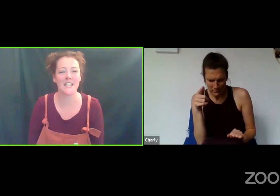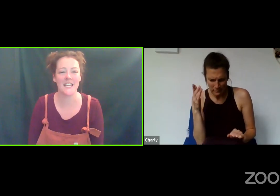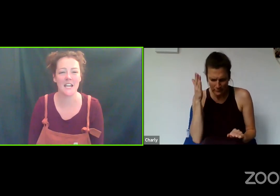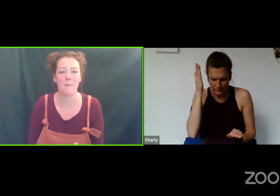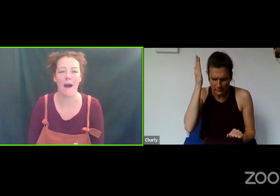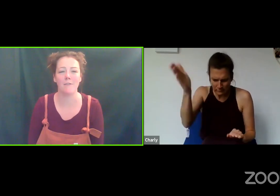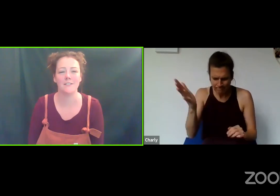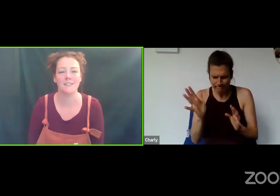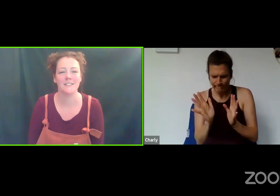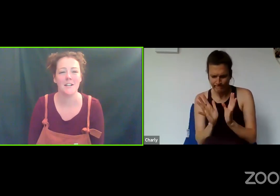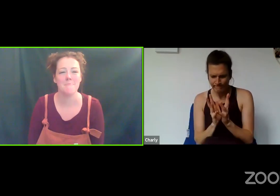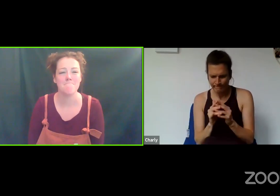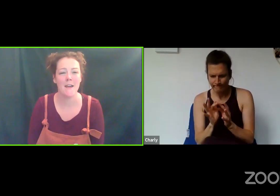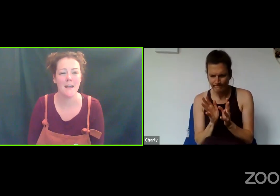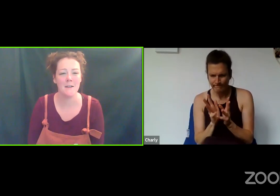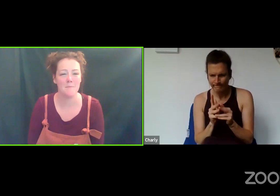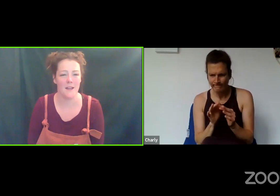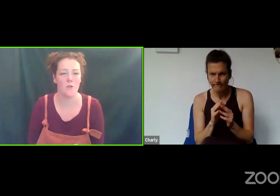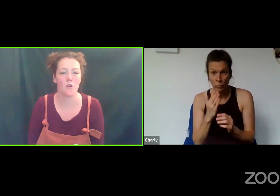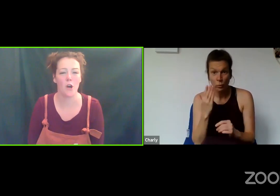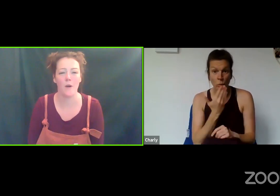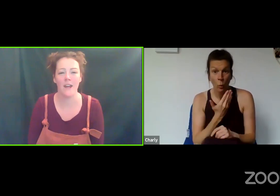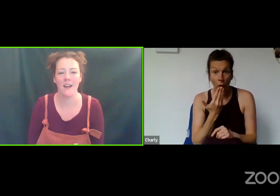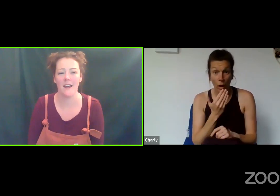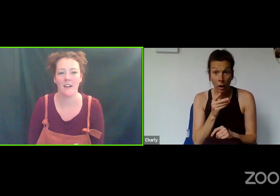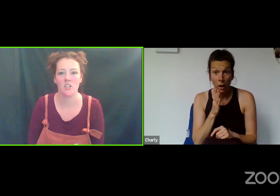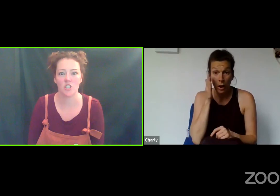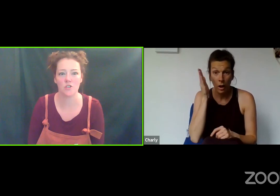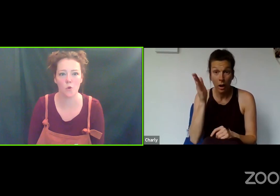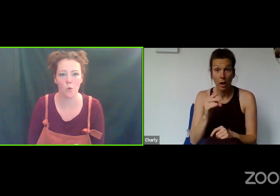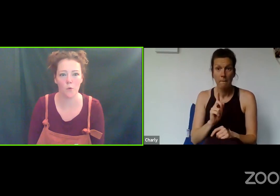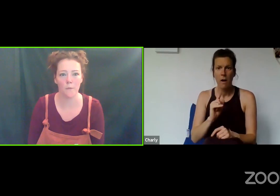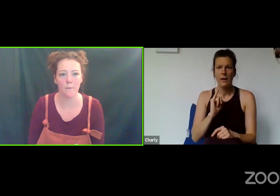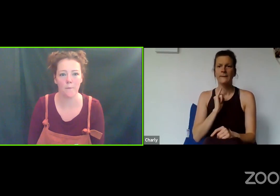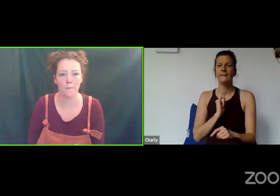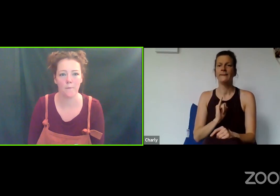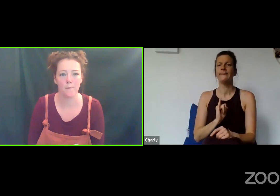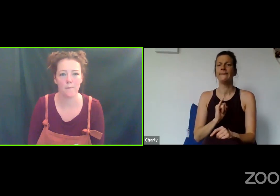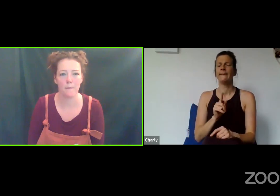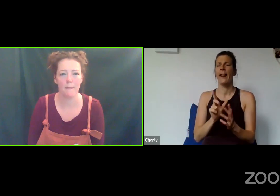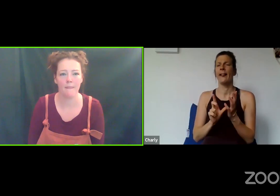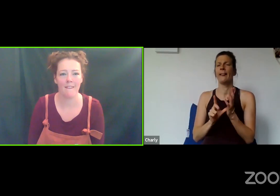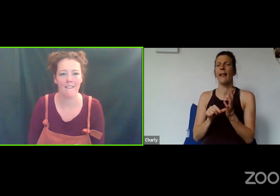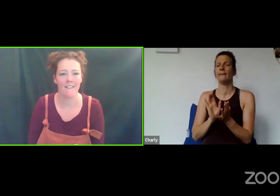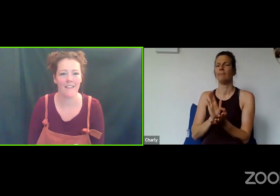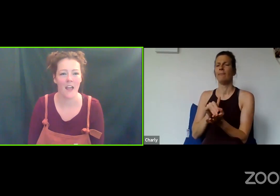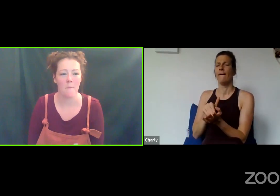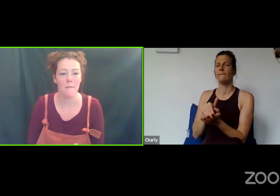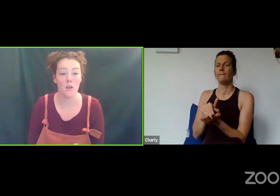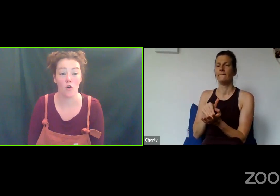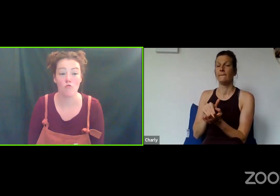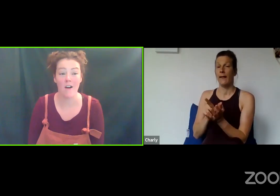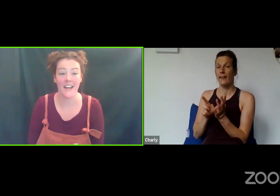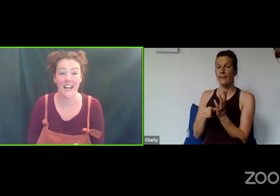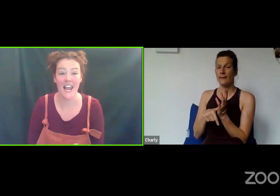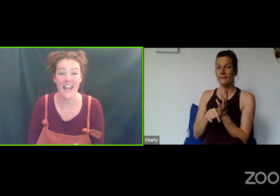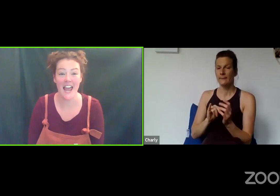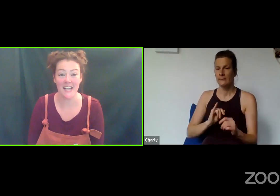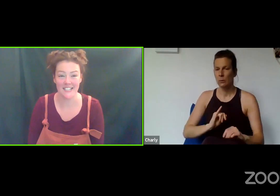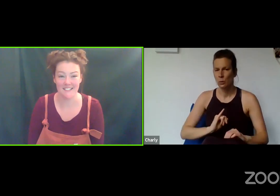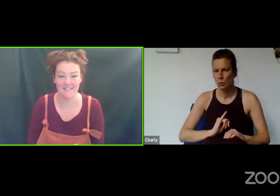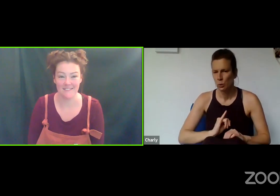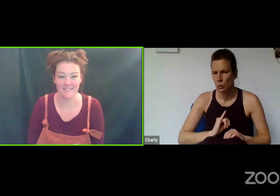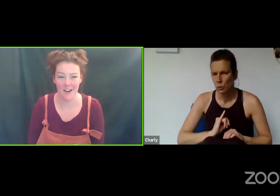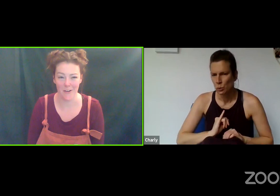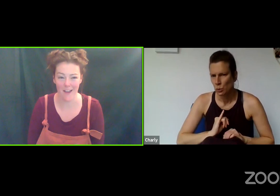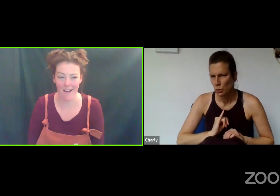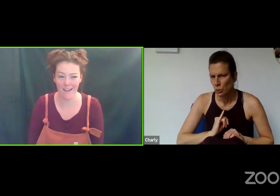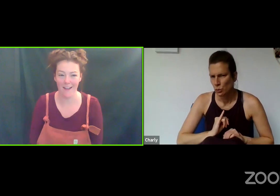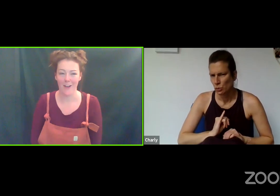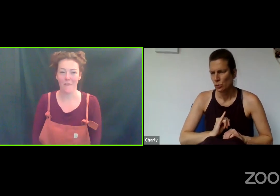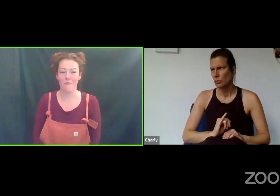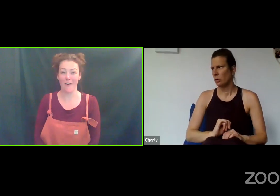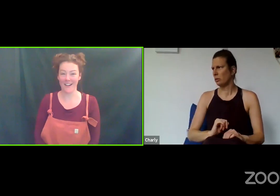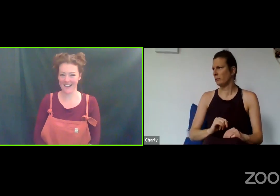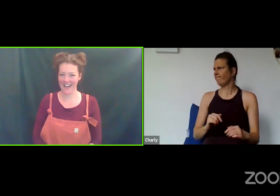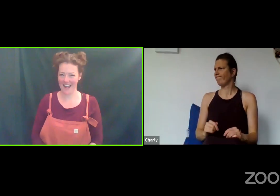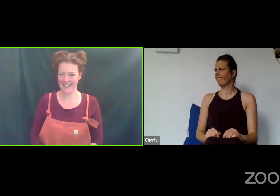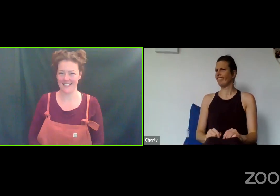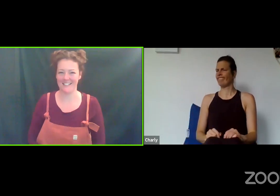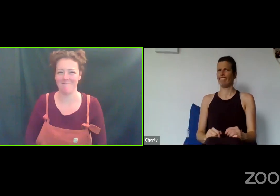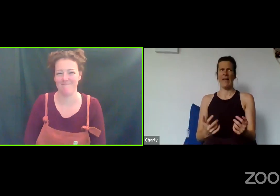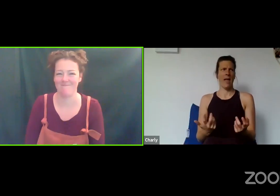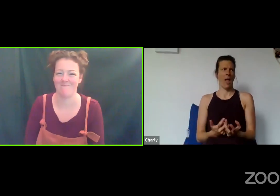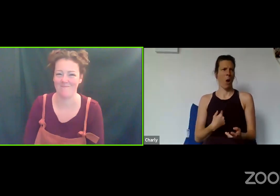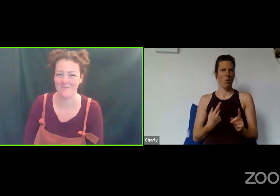think about... maybe you're going to school... but you're running late, OK? Running late.